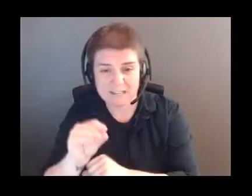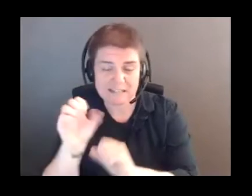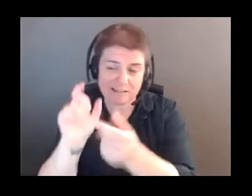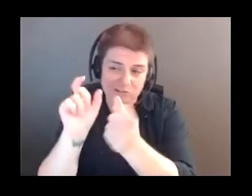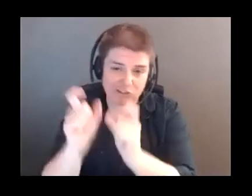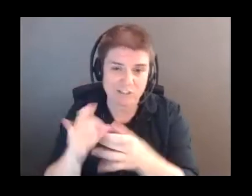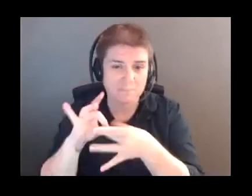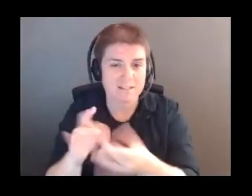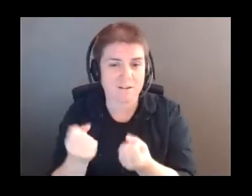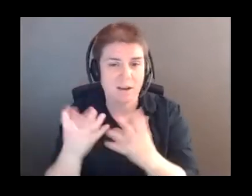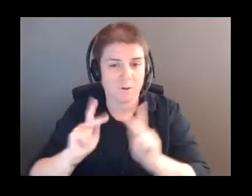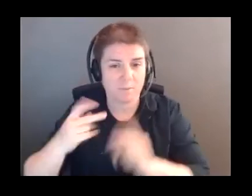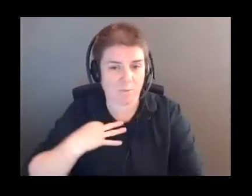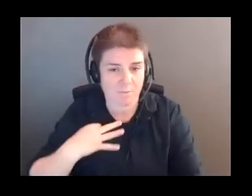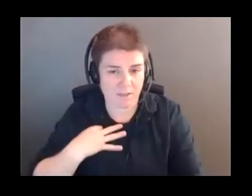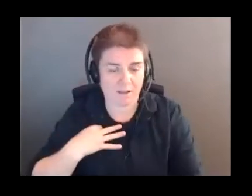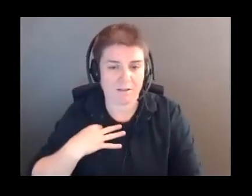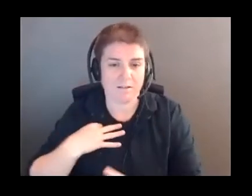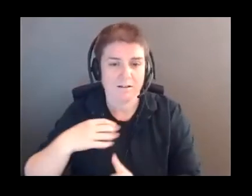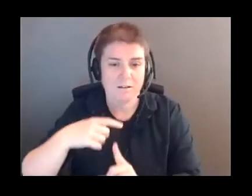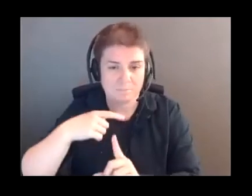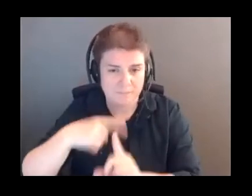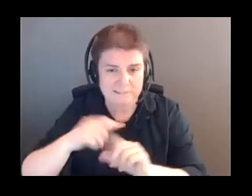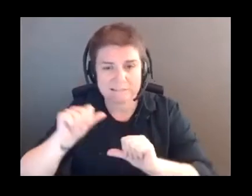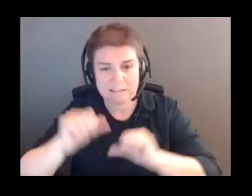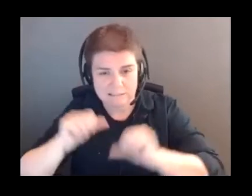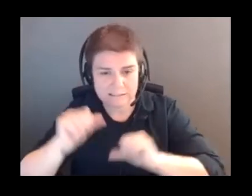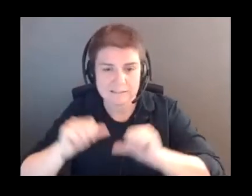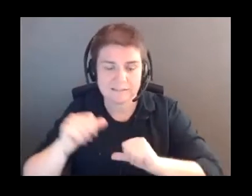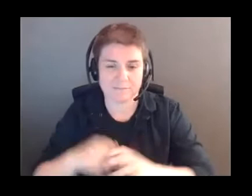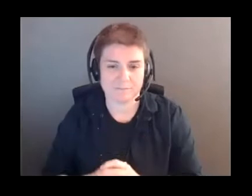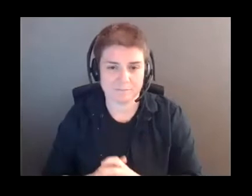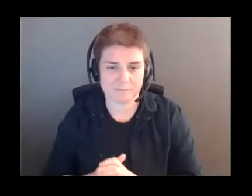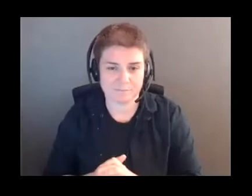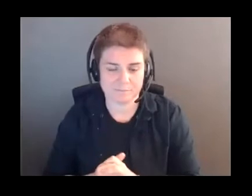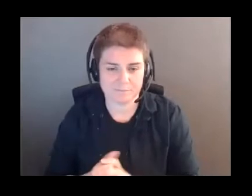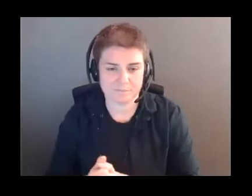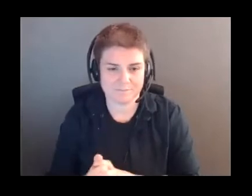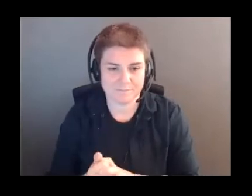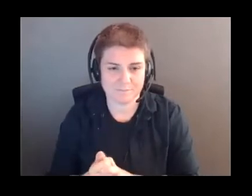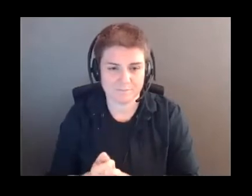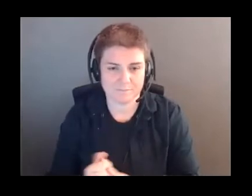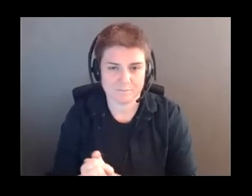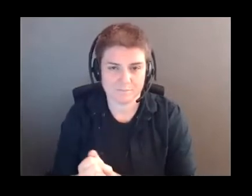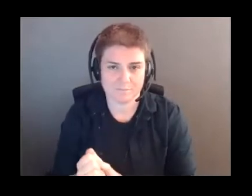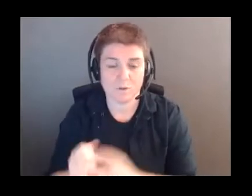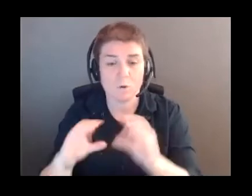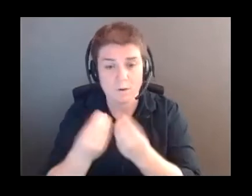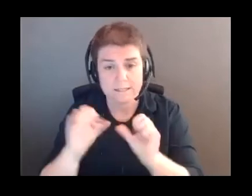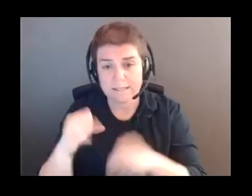of applications as well as assessor scores. Organizations may apply for up to $25,000.